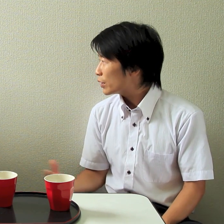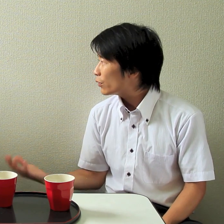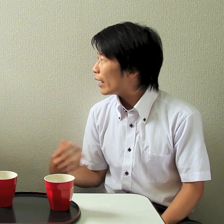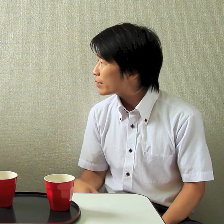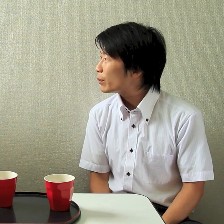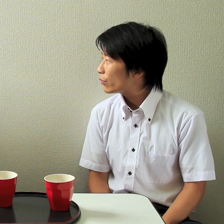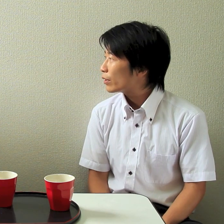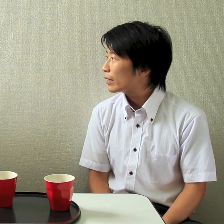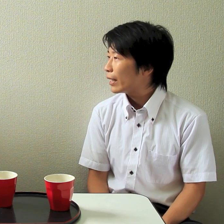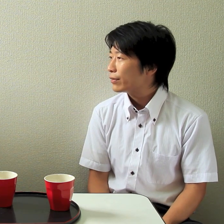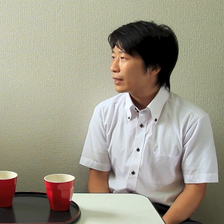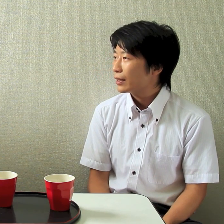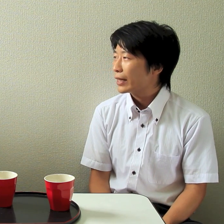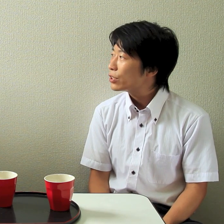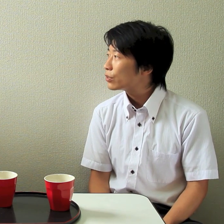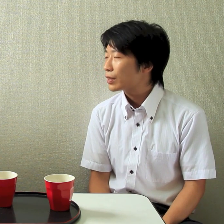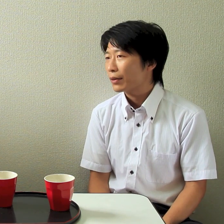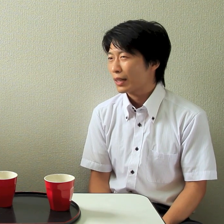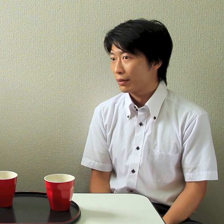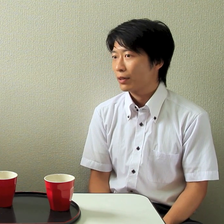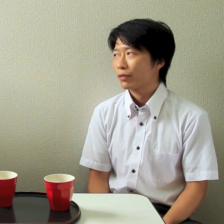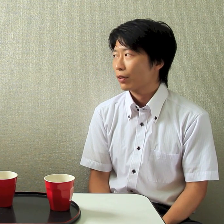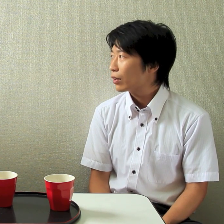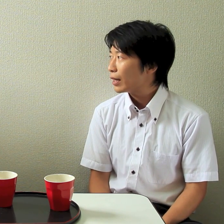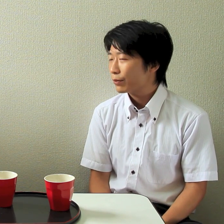That's why when you asked me before, "Did you have any issues with Sign Language", I did for a long time.